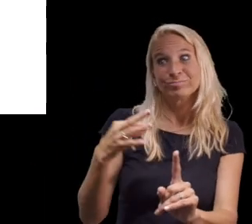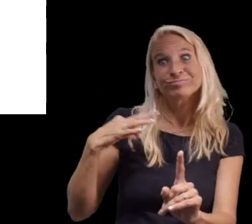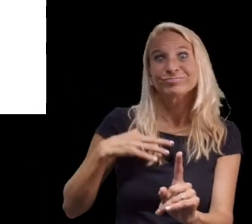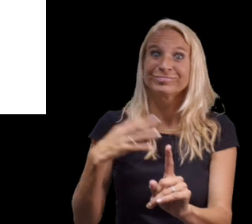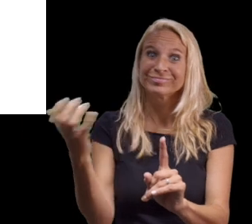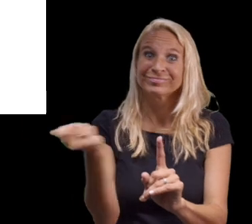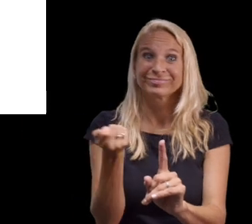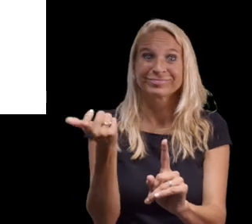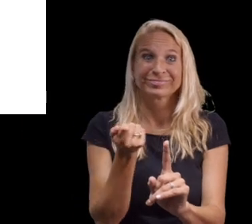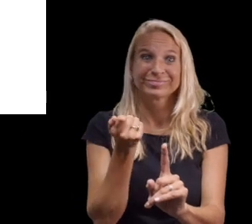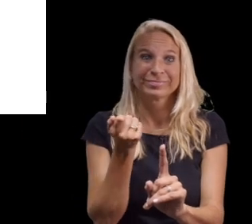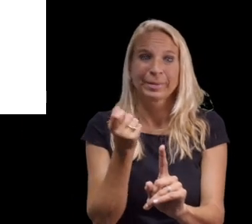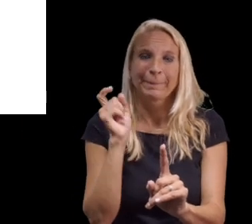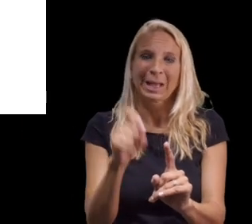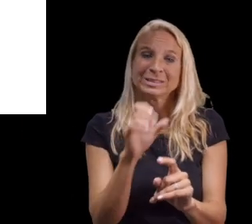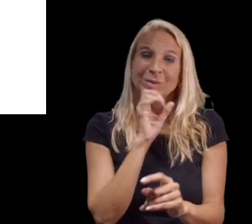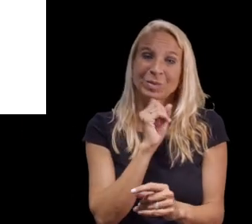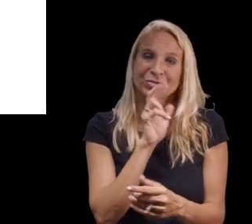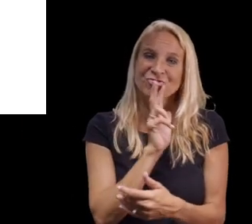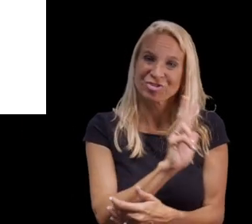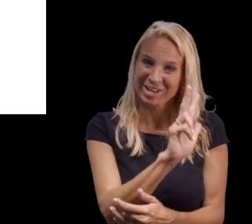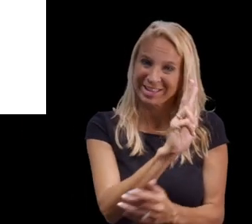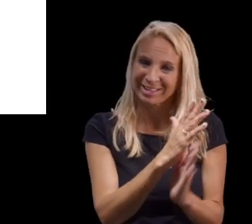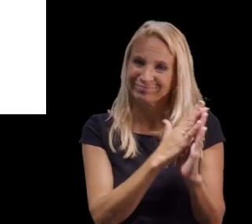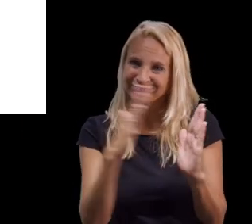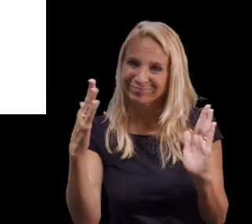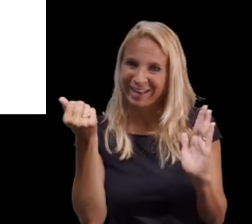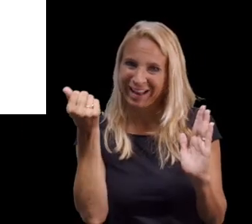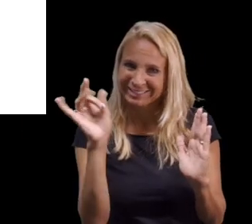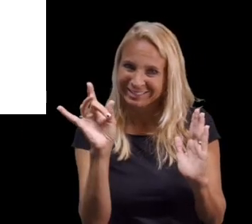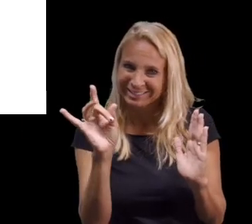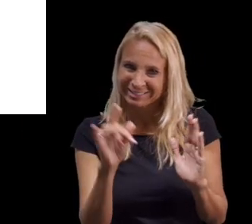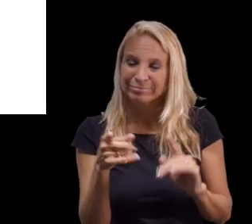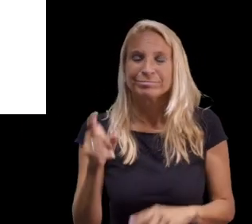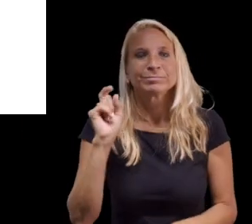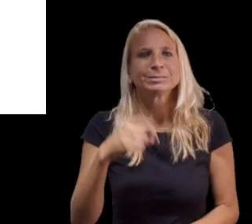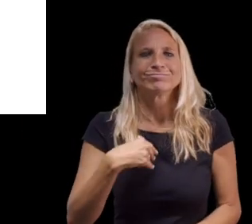a child must be between the ages of three and 18 years.